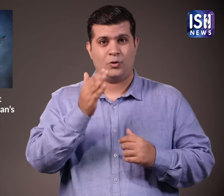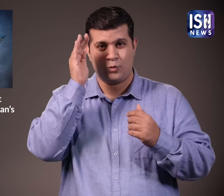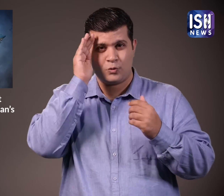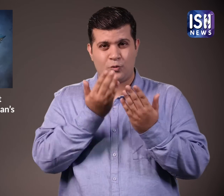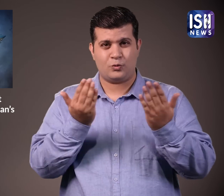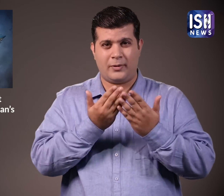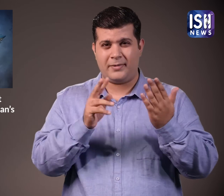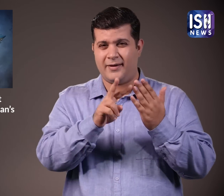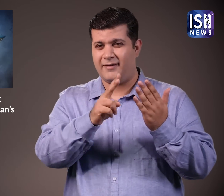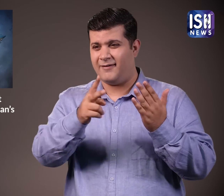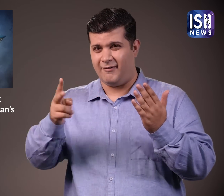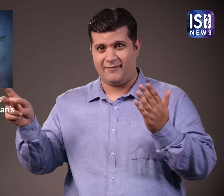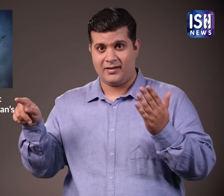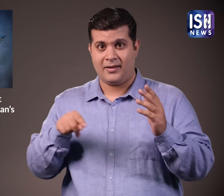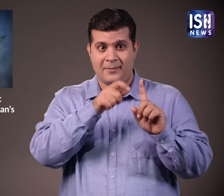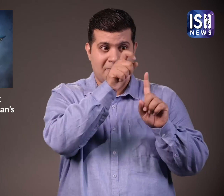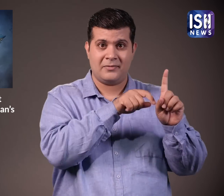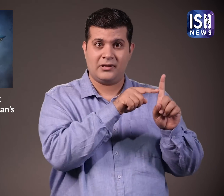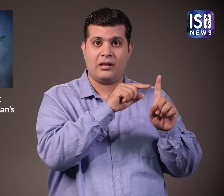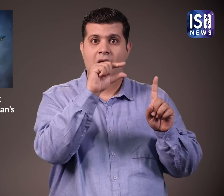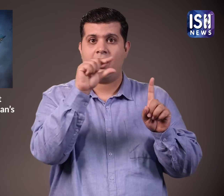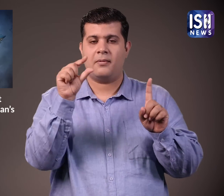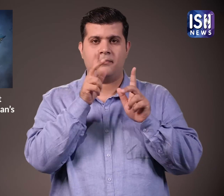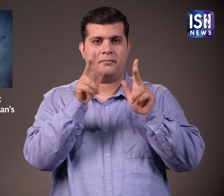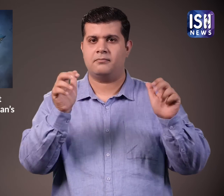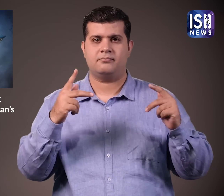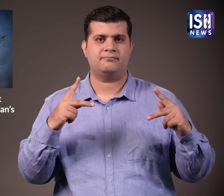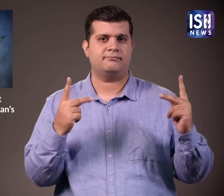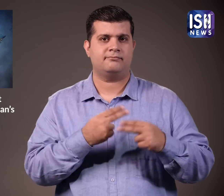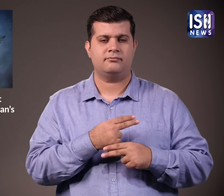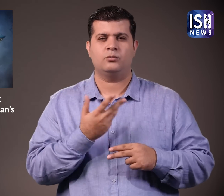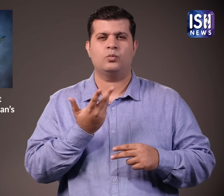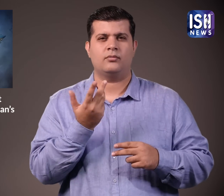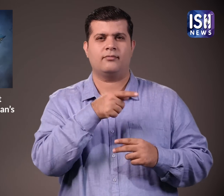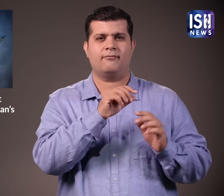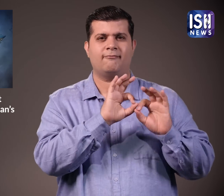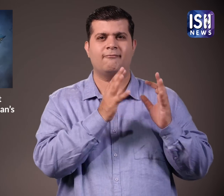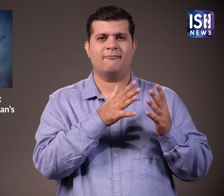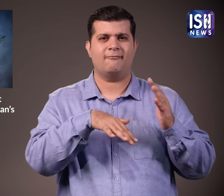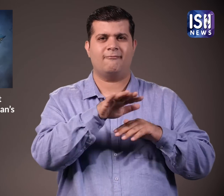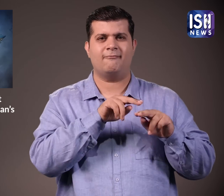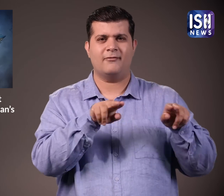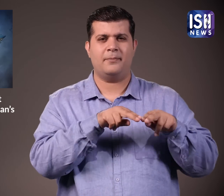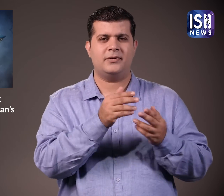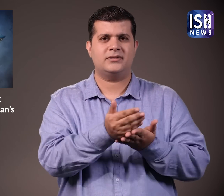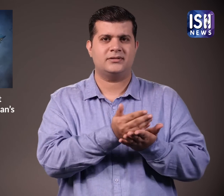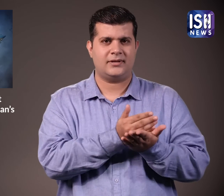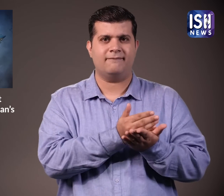In order to respect the man and his family's privacy, his name has not been disclosed.